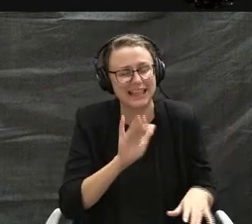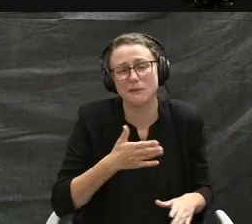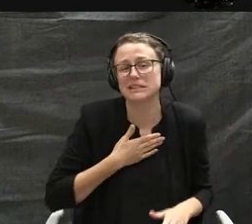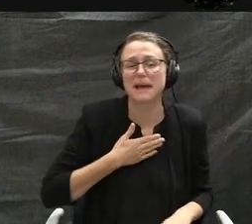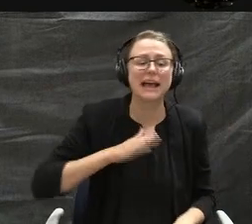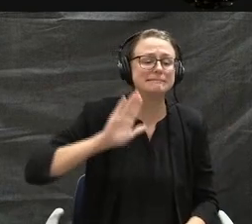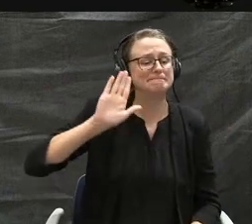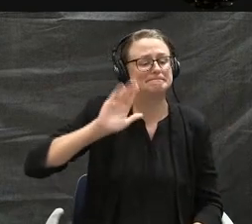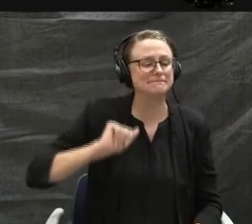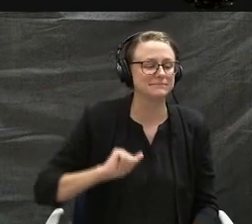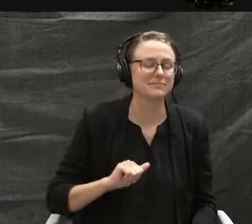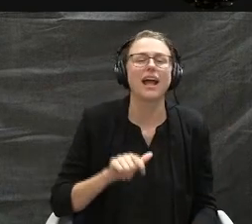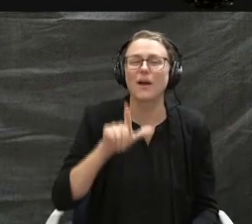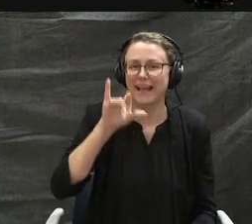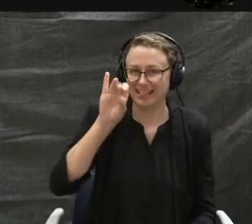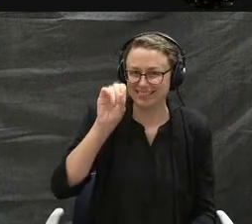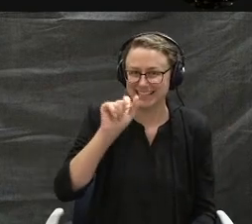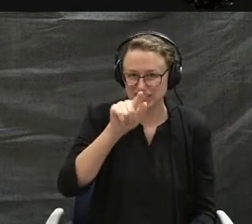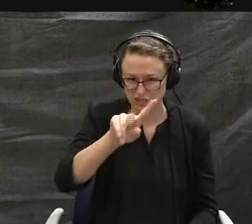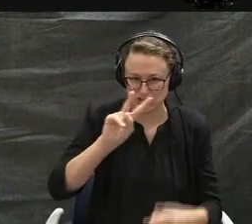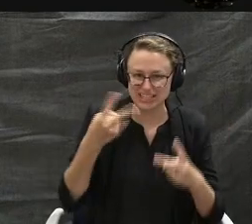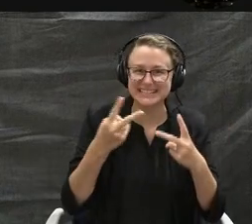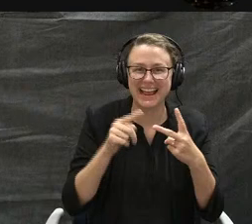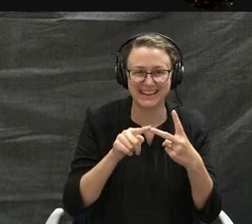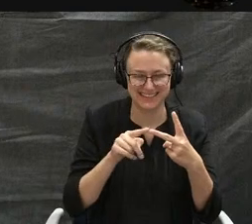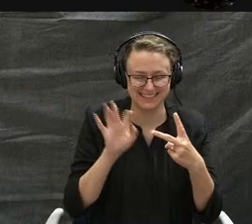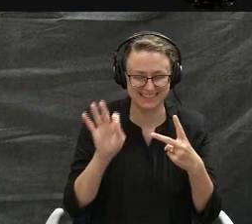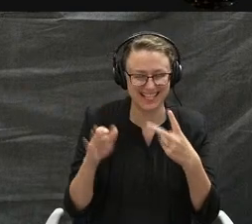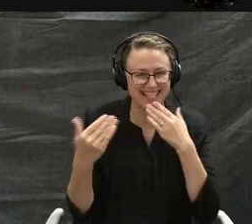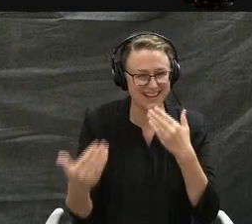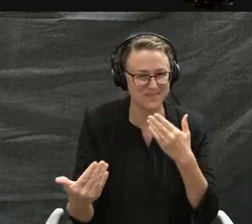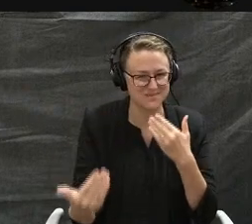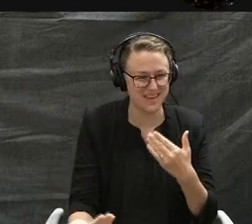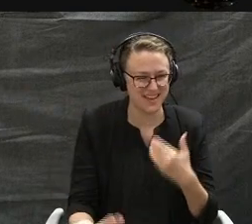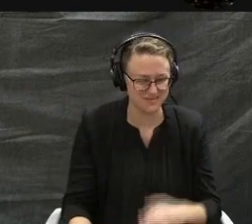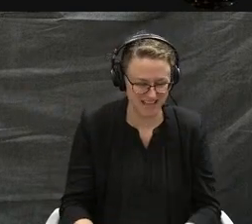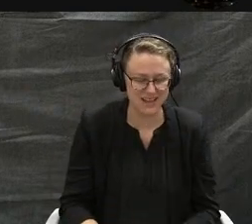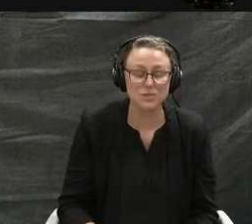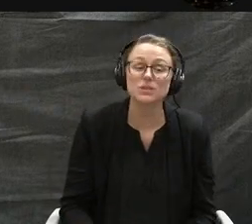our second now. Thank you, thank you so now we can move to A roll